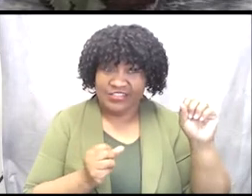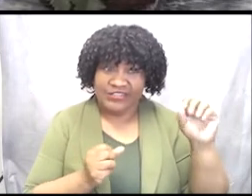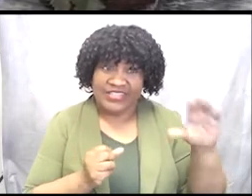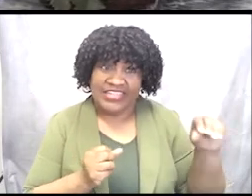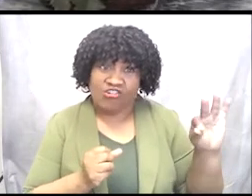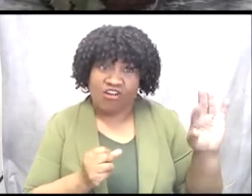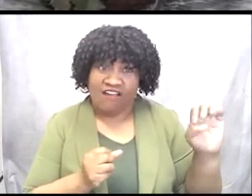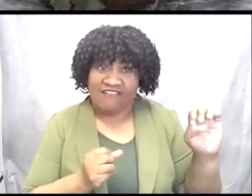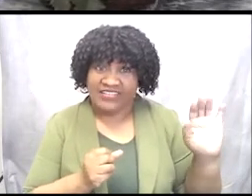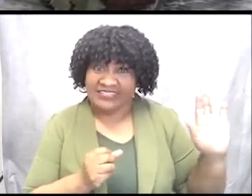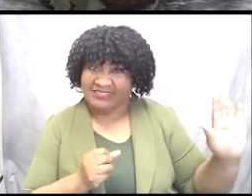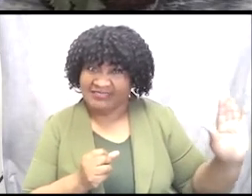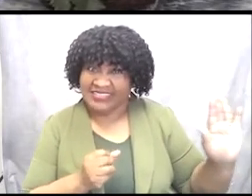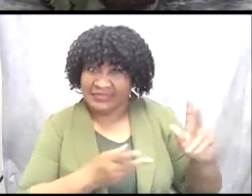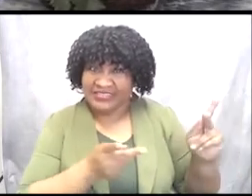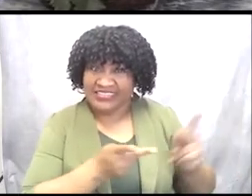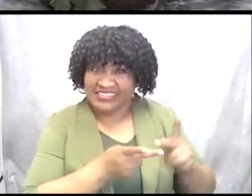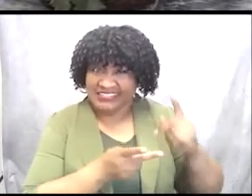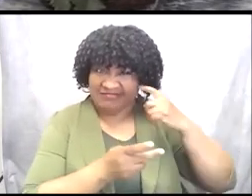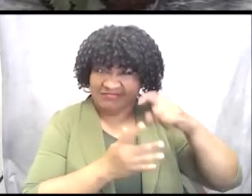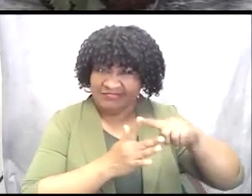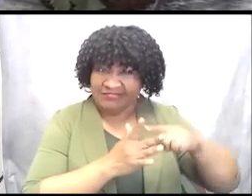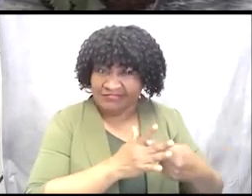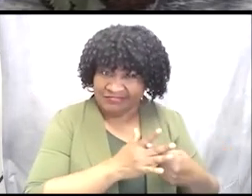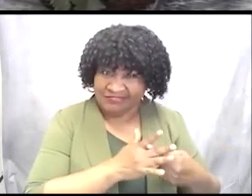in his position with the mayor,